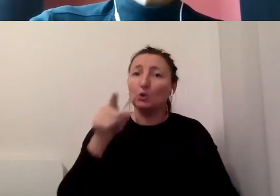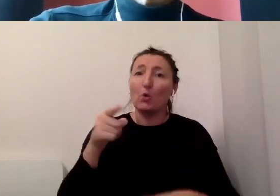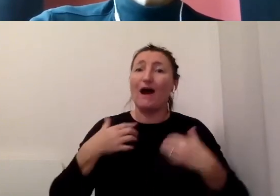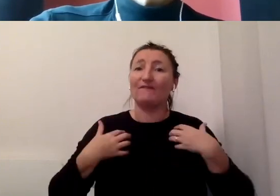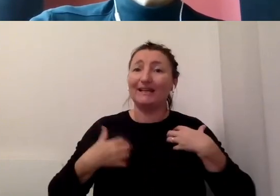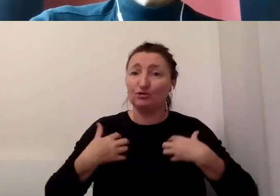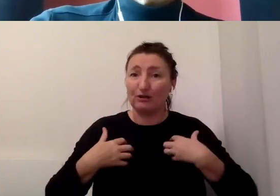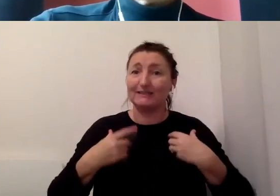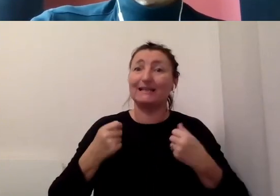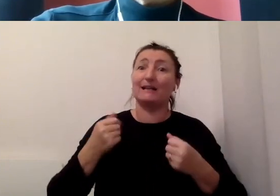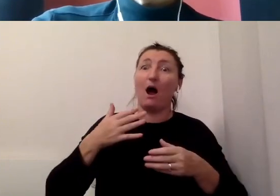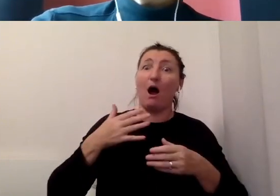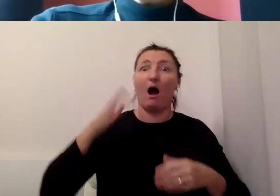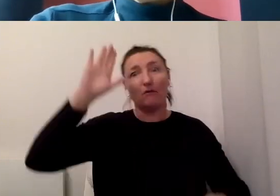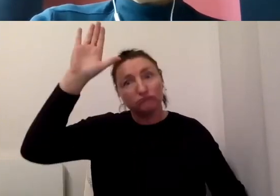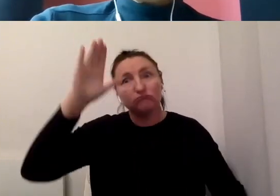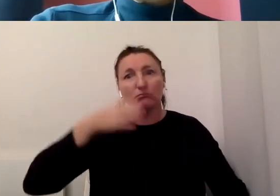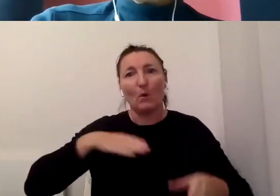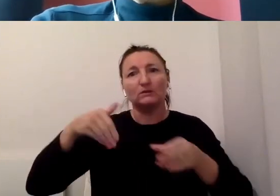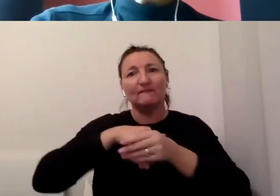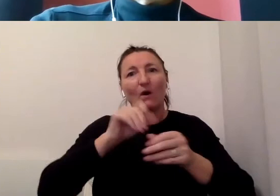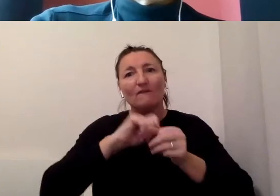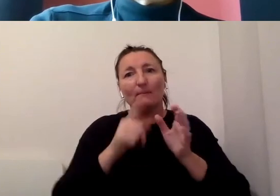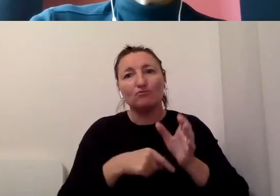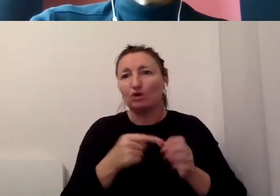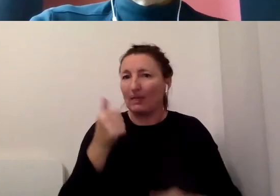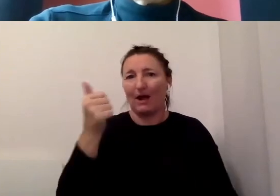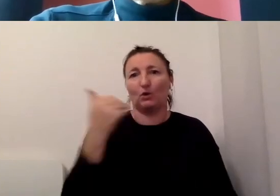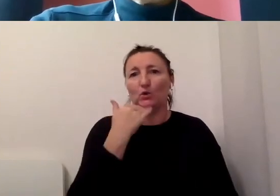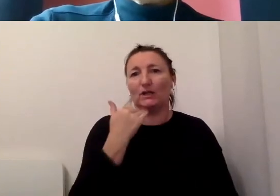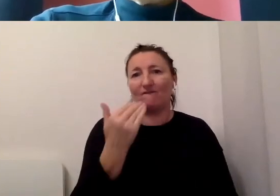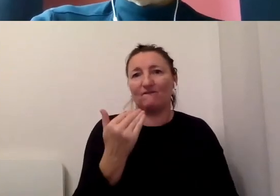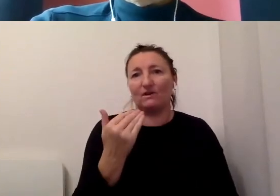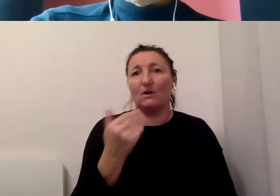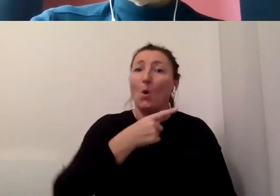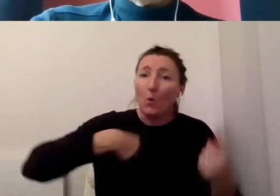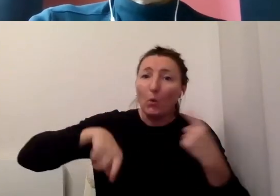That's what we're really interested in. And we will support you to learn through experience